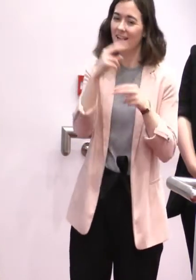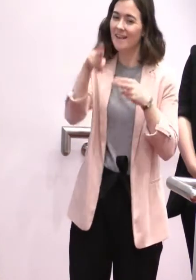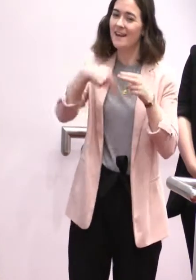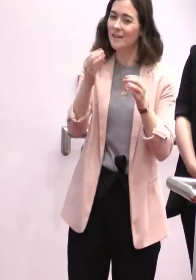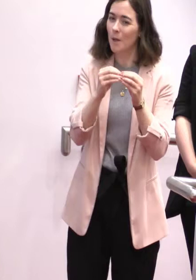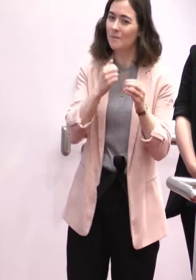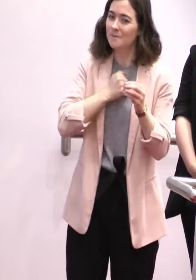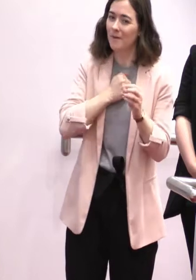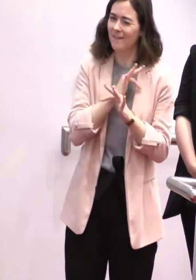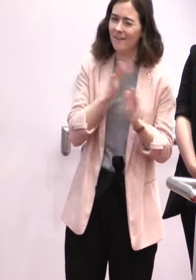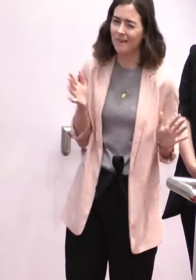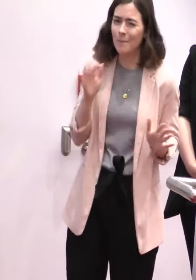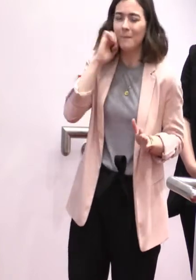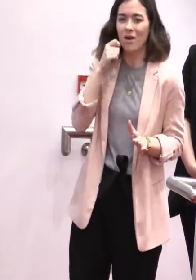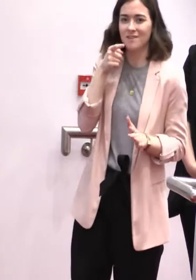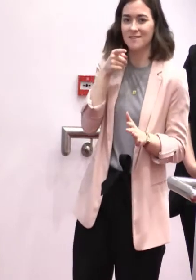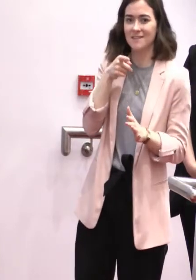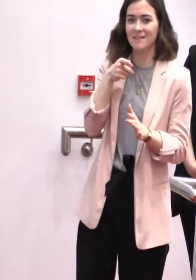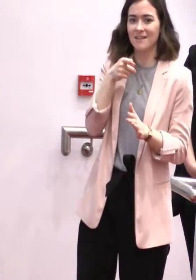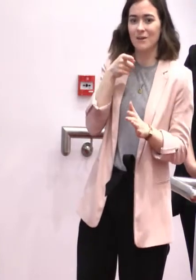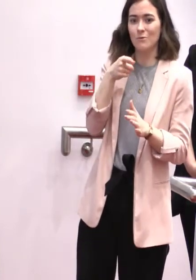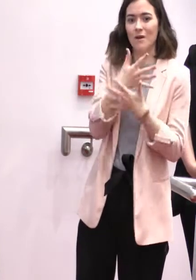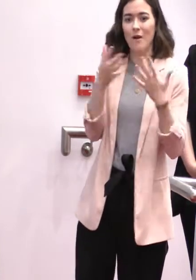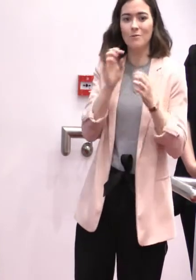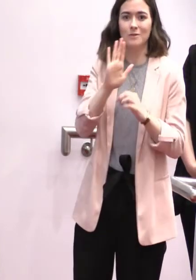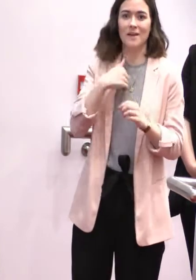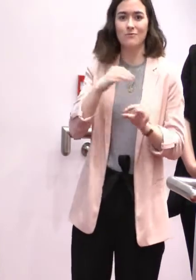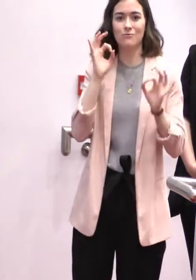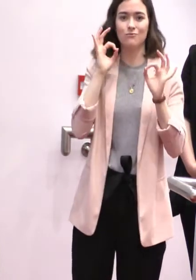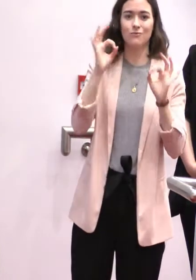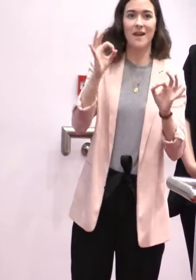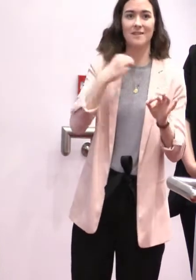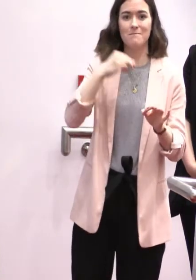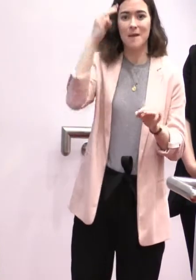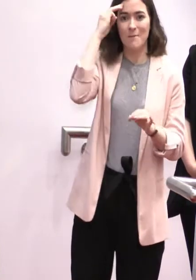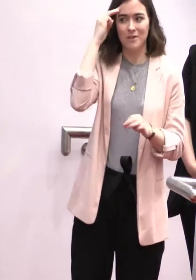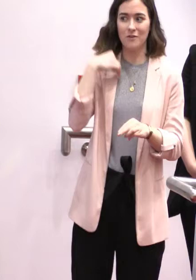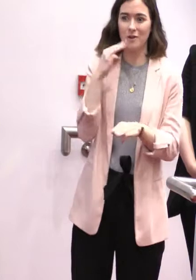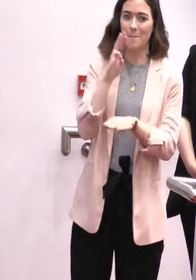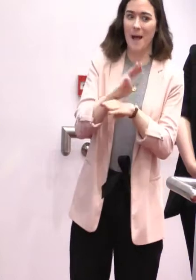We all must have great memories of our mums turning our heads, right?